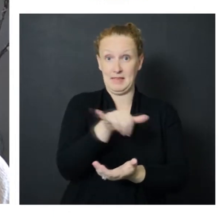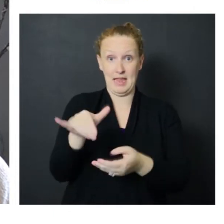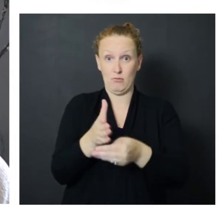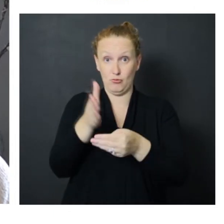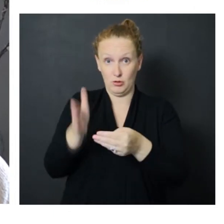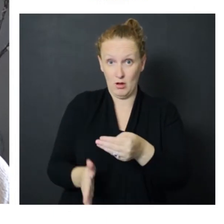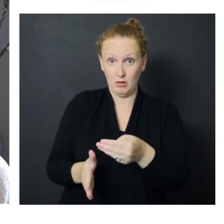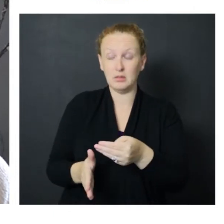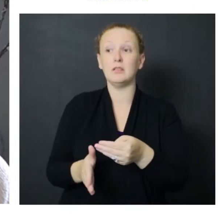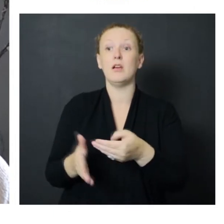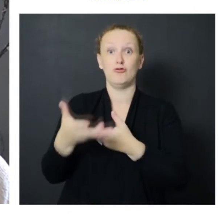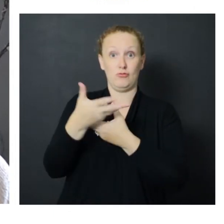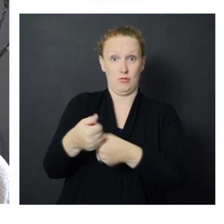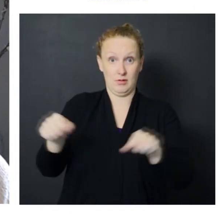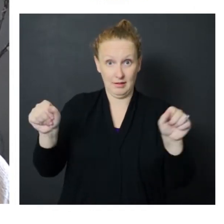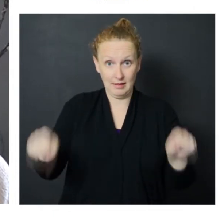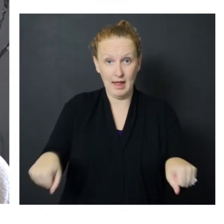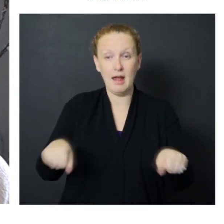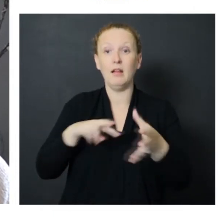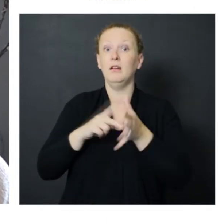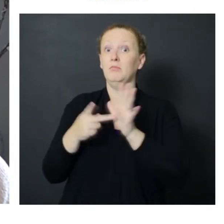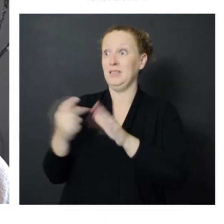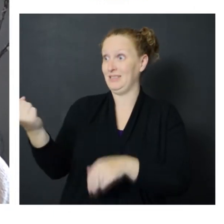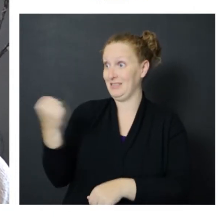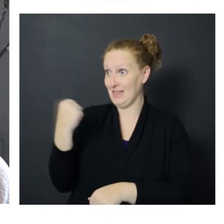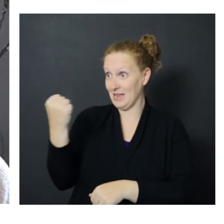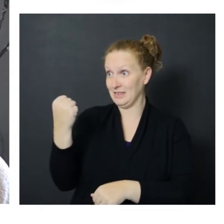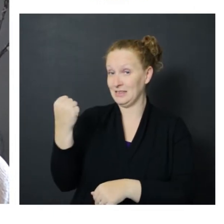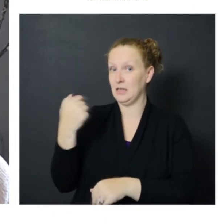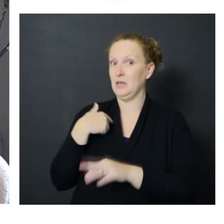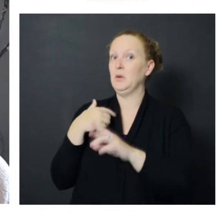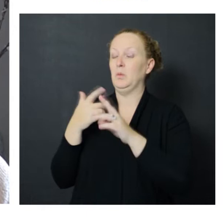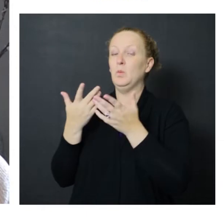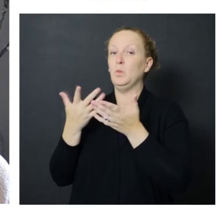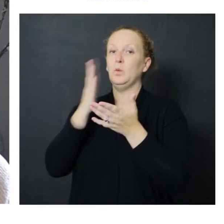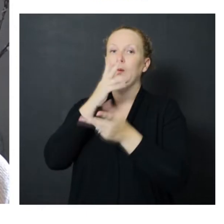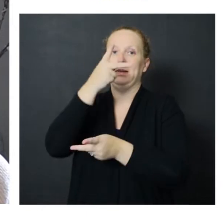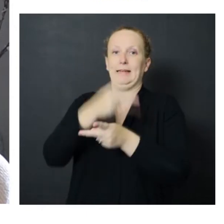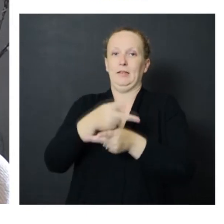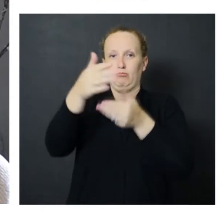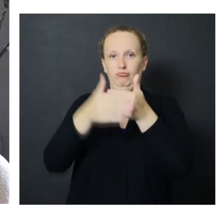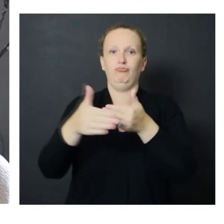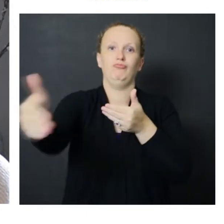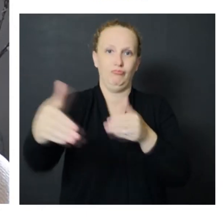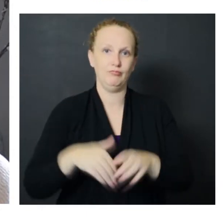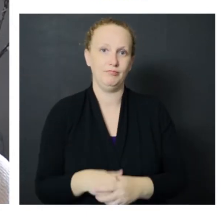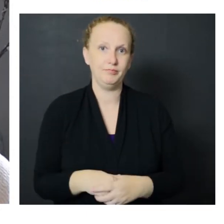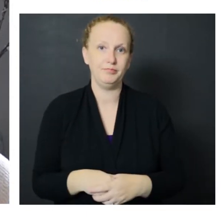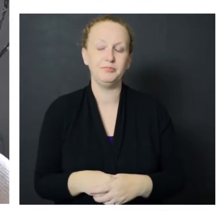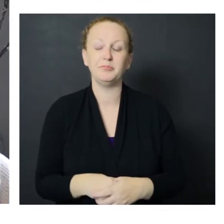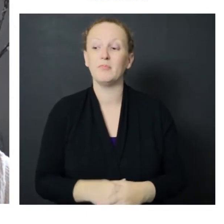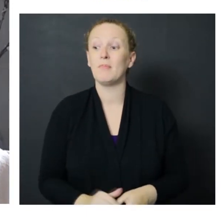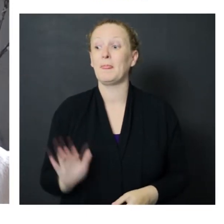keep that for the rest of our existence. And that's kind of the answer of your second question is, what is to stay long term.